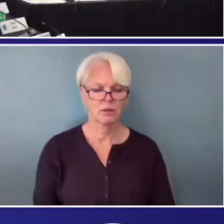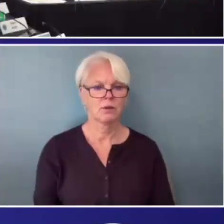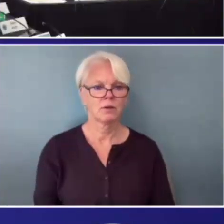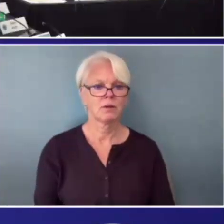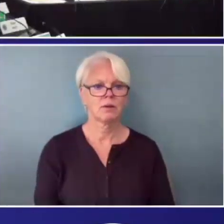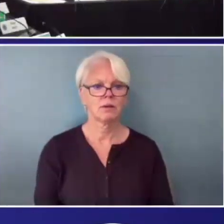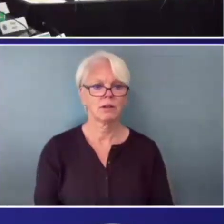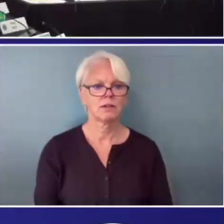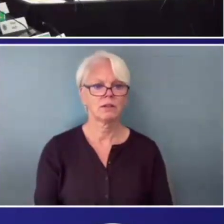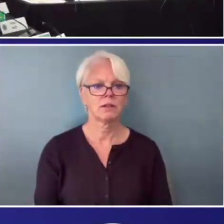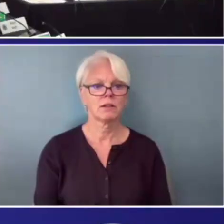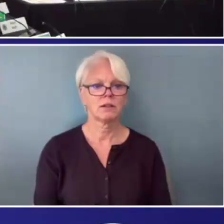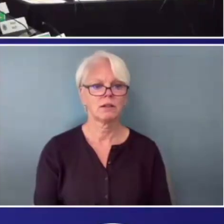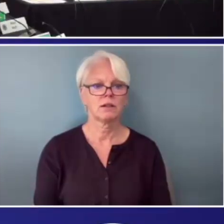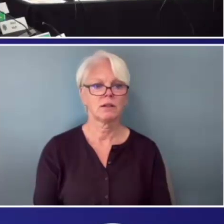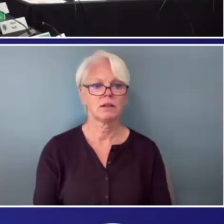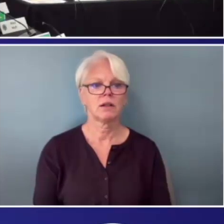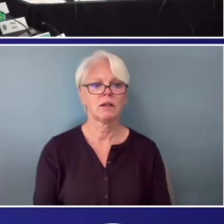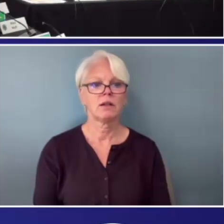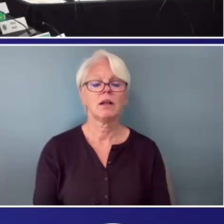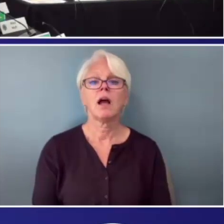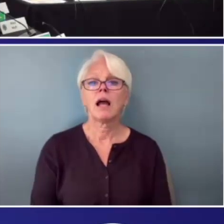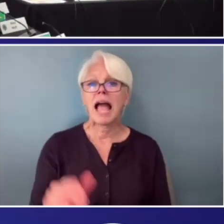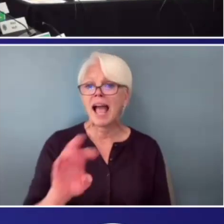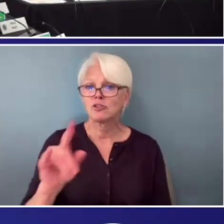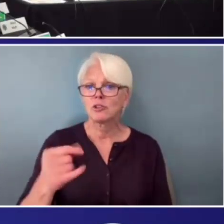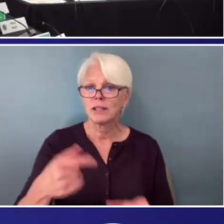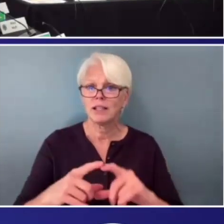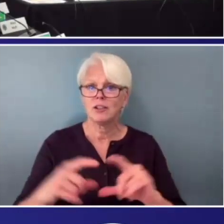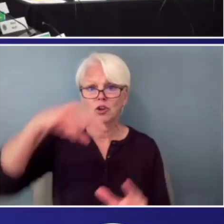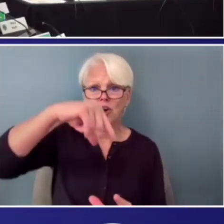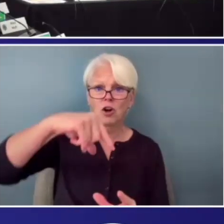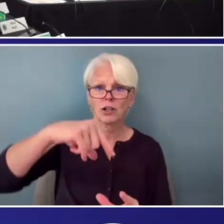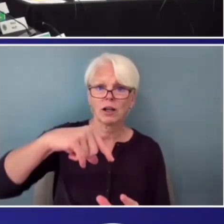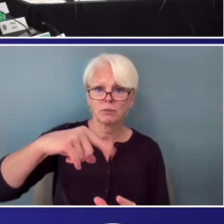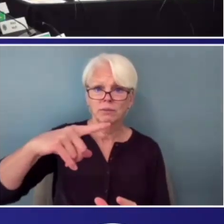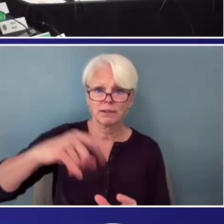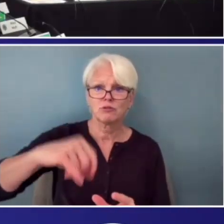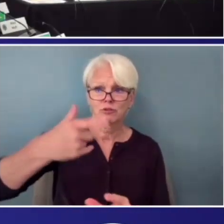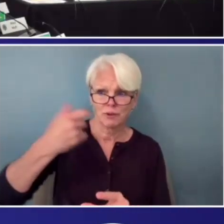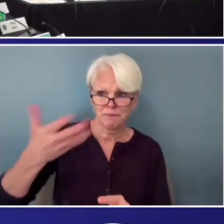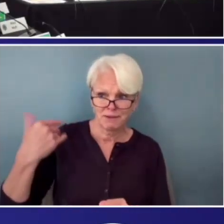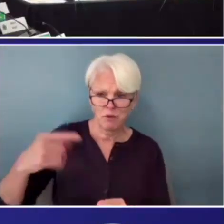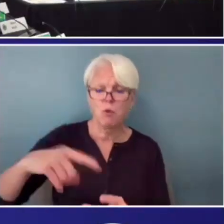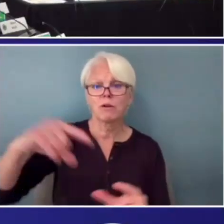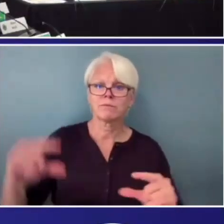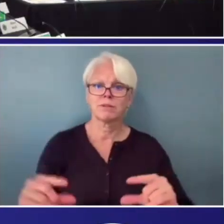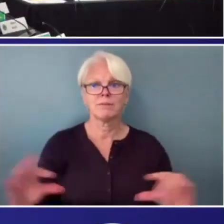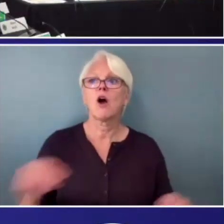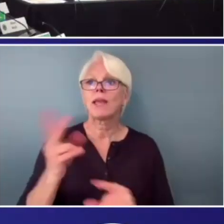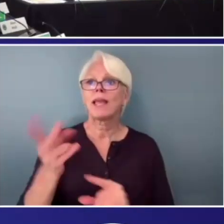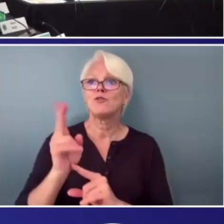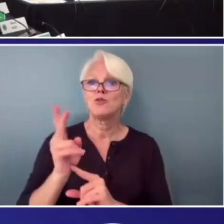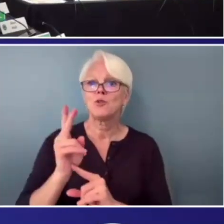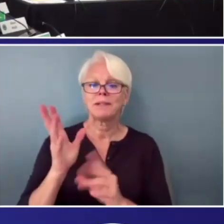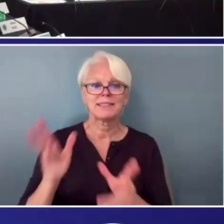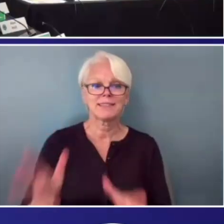Ashley, is your card up from before? Thank you. We're at two minutes of the hour, and I see no other cards.